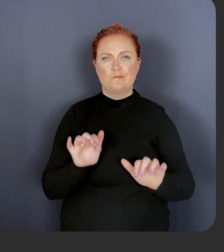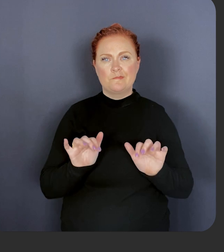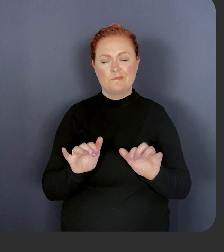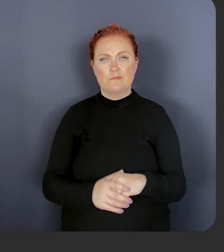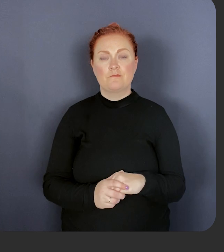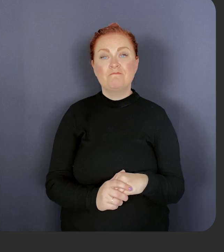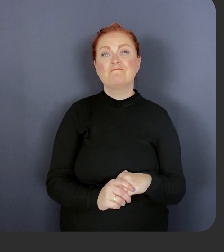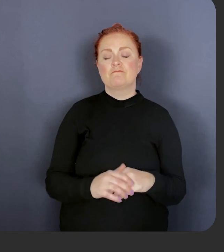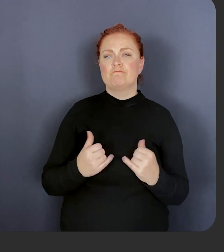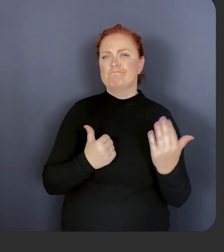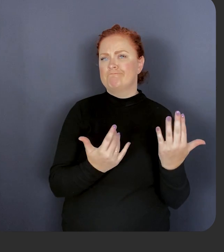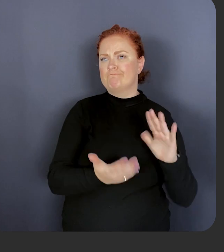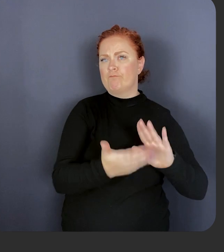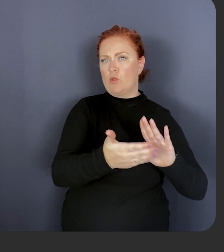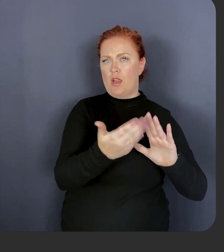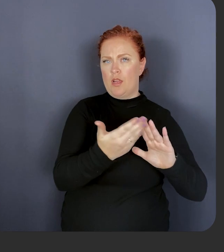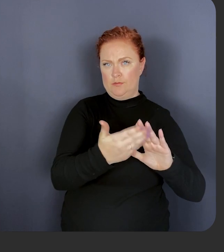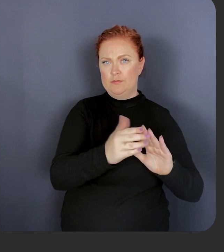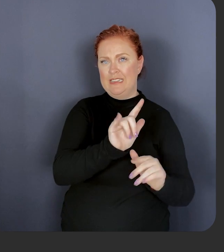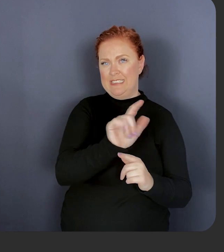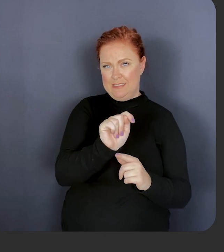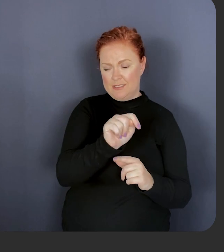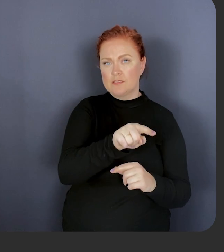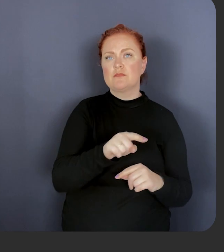And while I'm waiting for my linting, I can see--